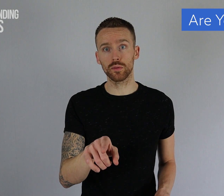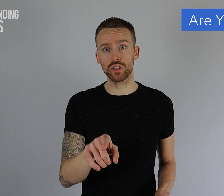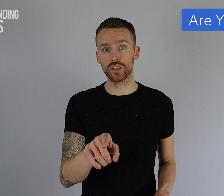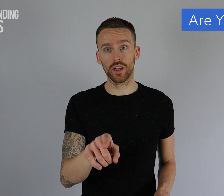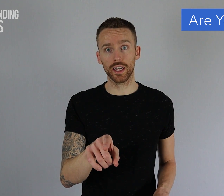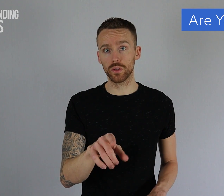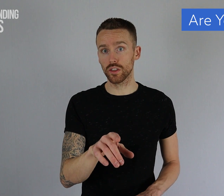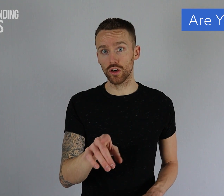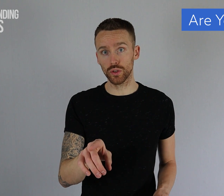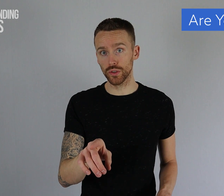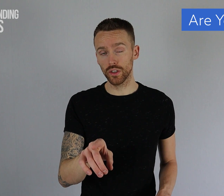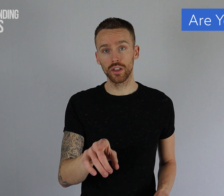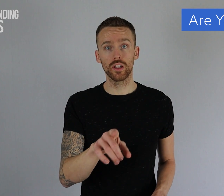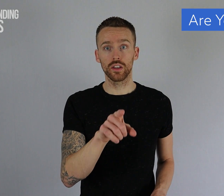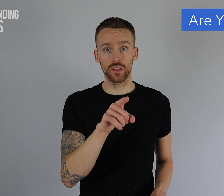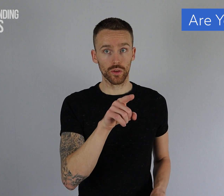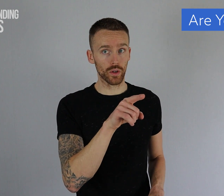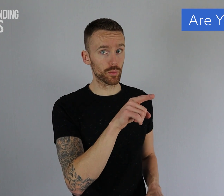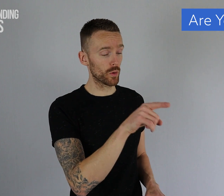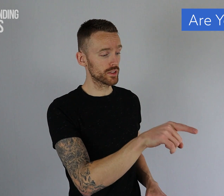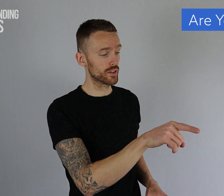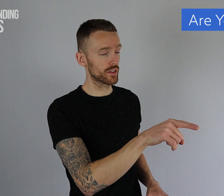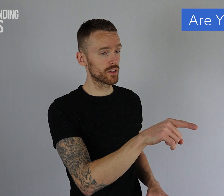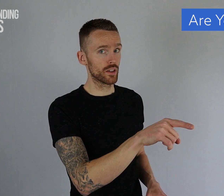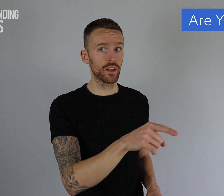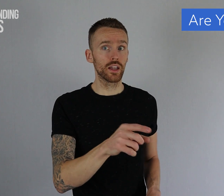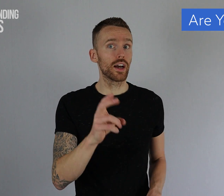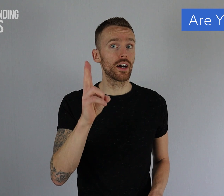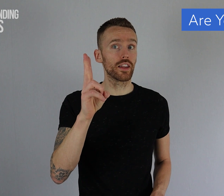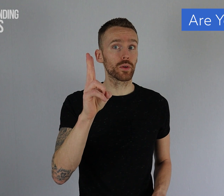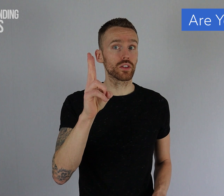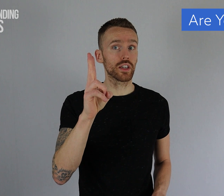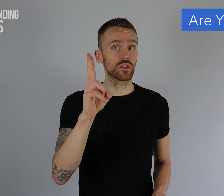in British Sign Language is not rude. So we're going to point and then we're going to take